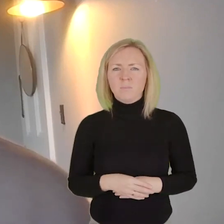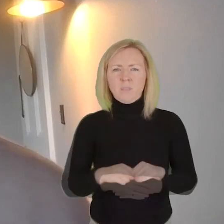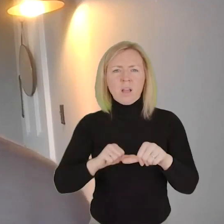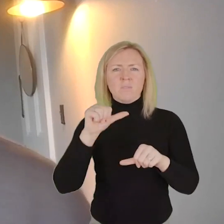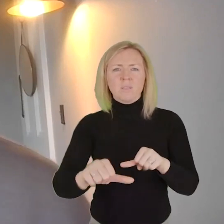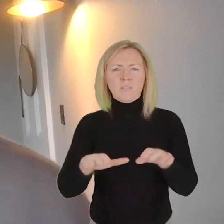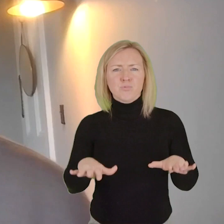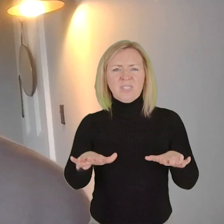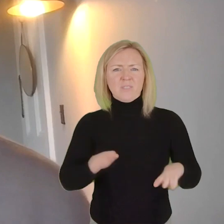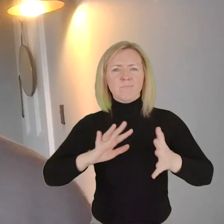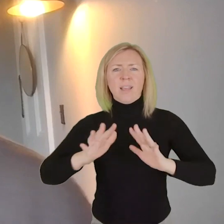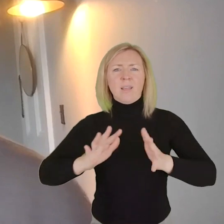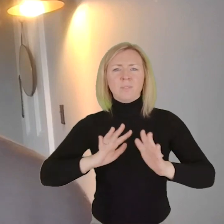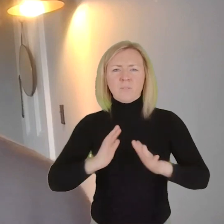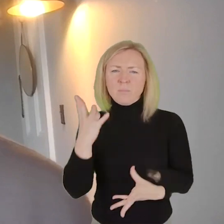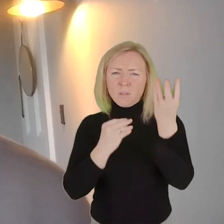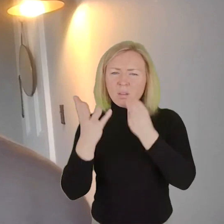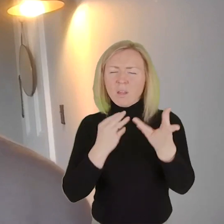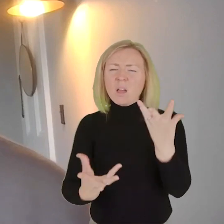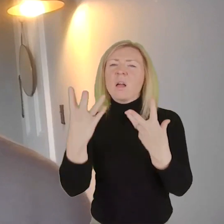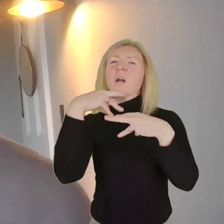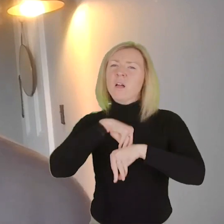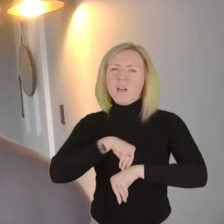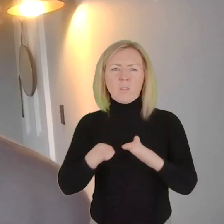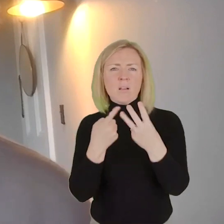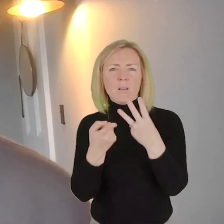And then when we've got British Sign Language, then we're going to move on to do other sign languages.